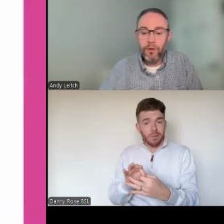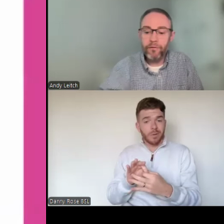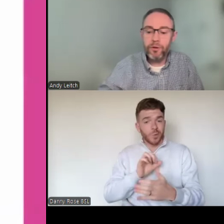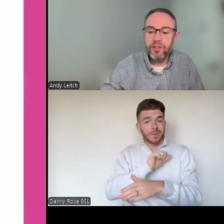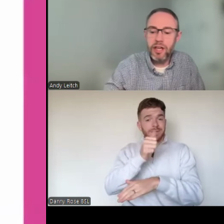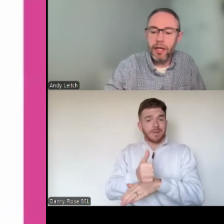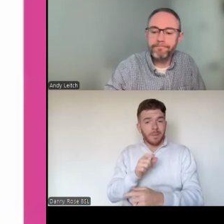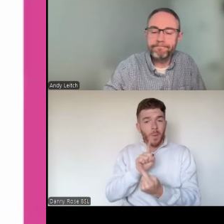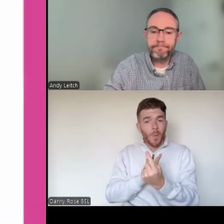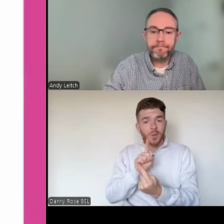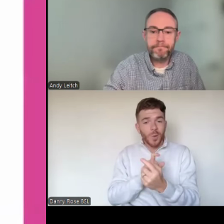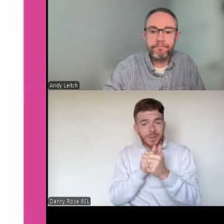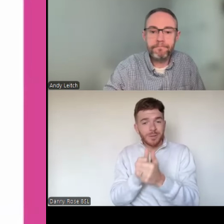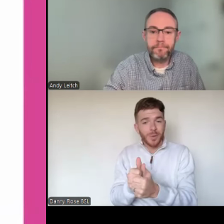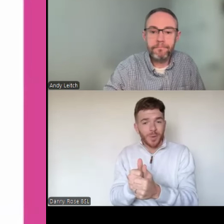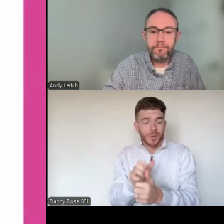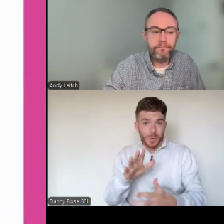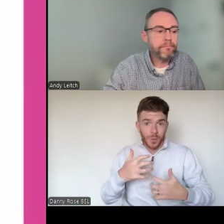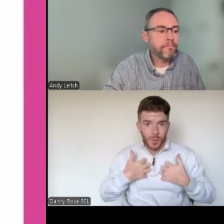and we look forward to seeing you.